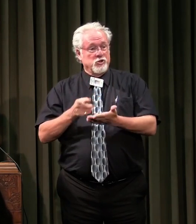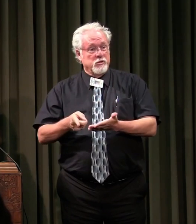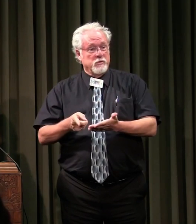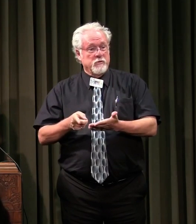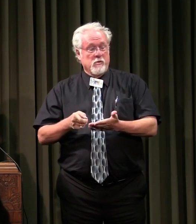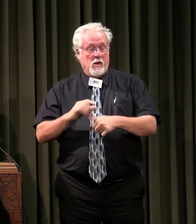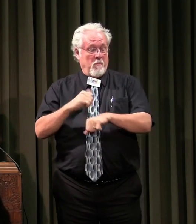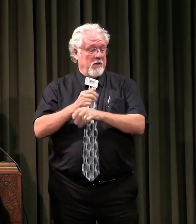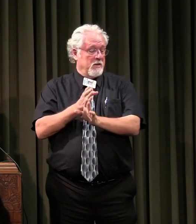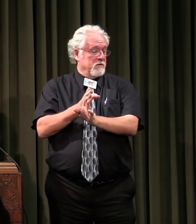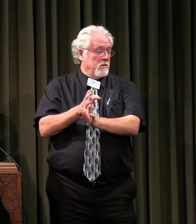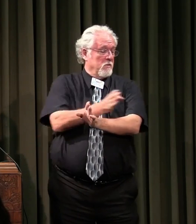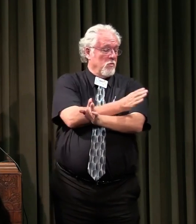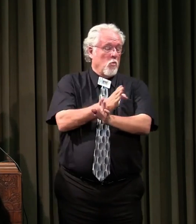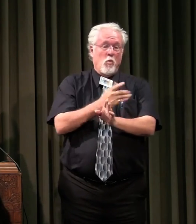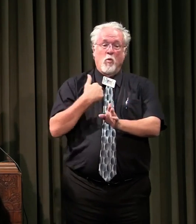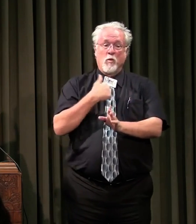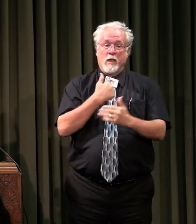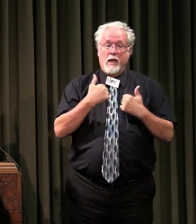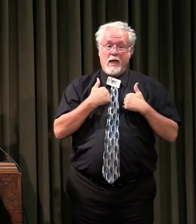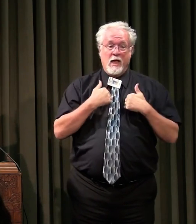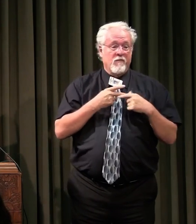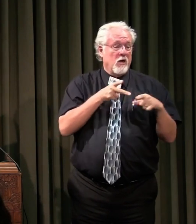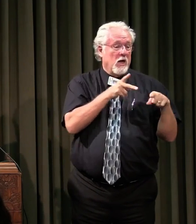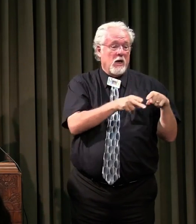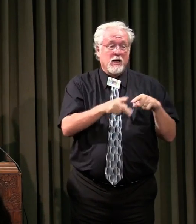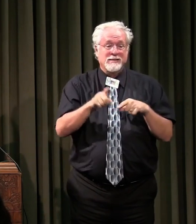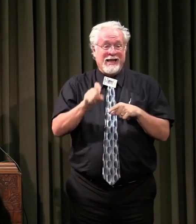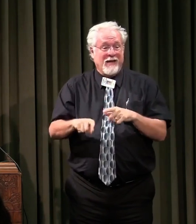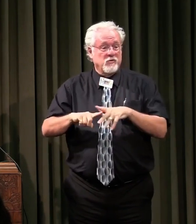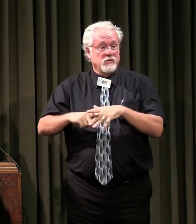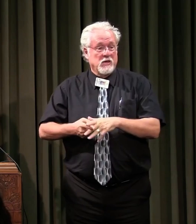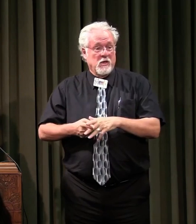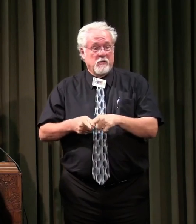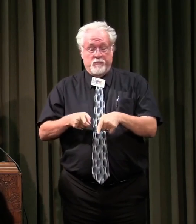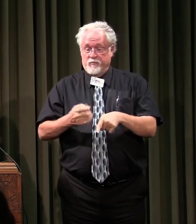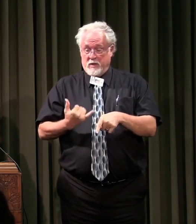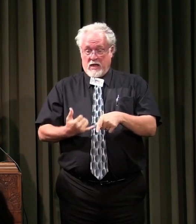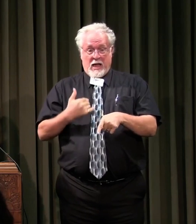the revenue that's available the cuts were gonna store at present I've got for